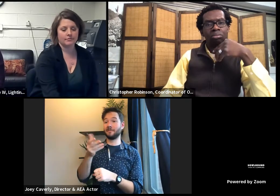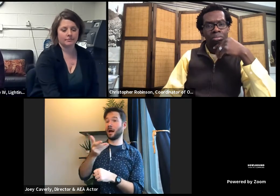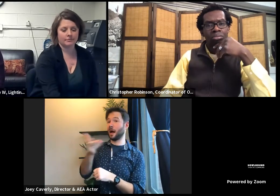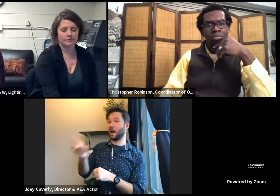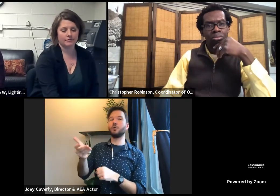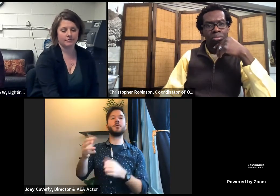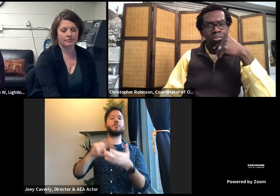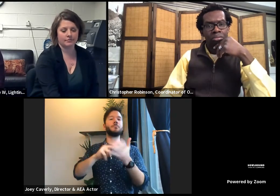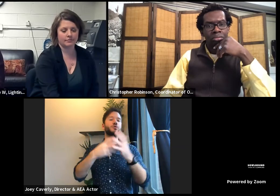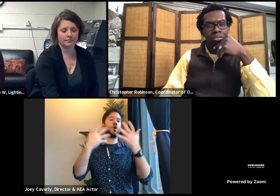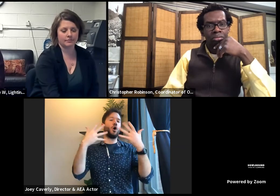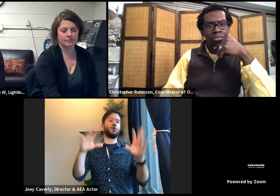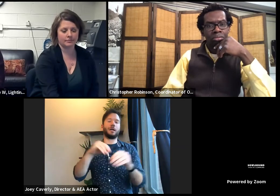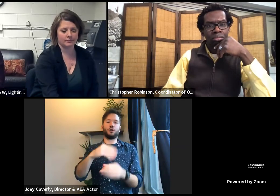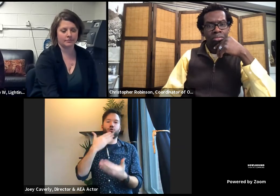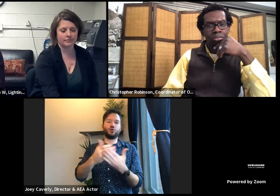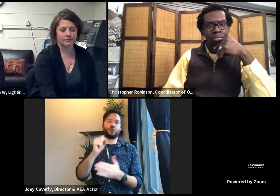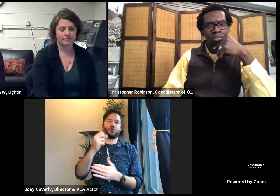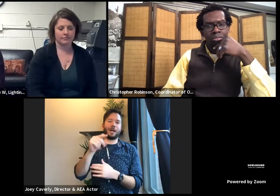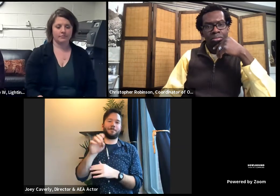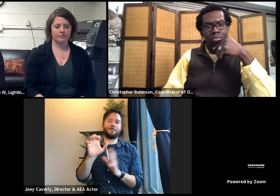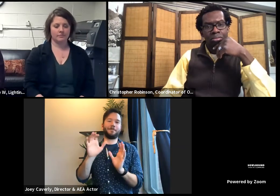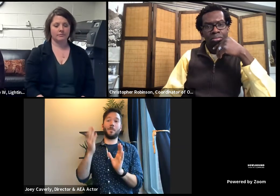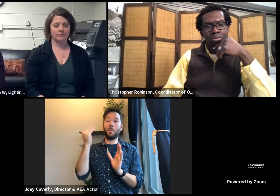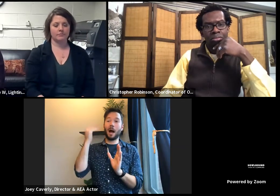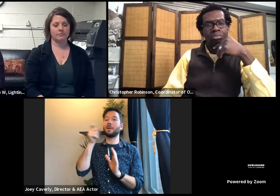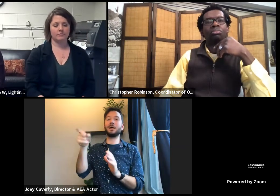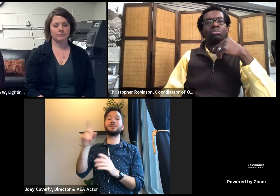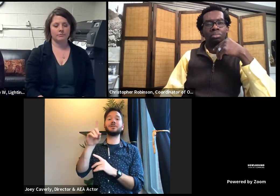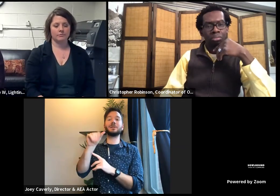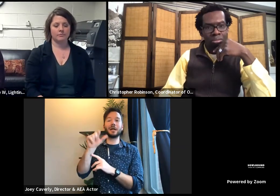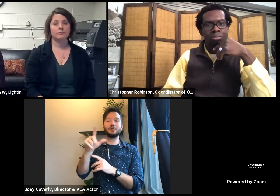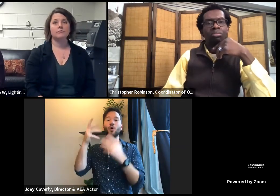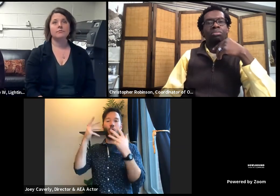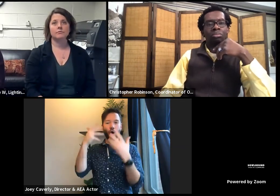D-A-S-L, or DASL, I know that we area already in good shape